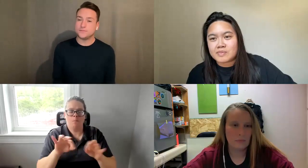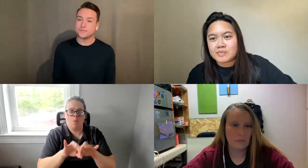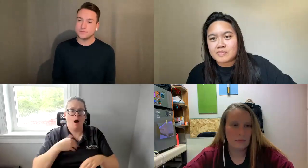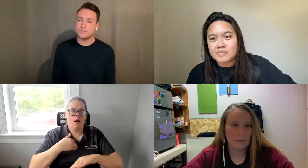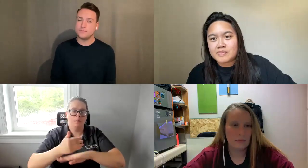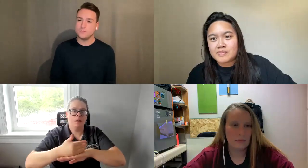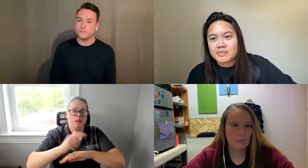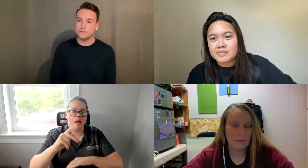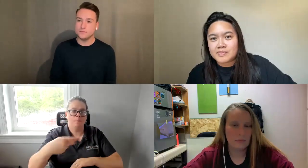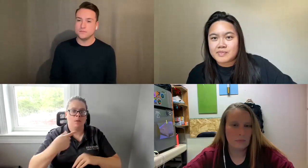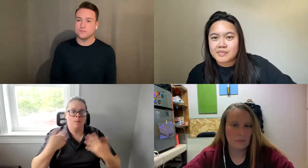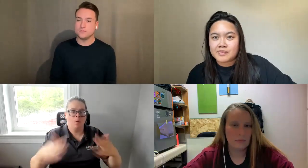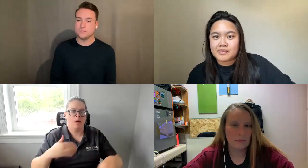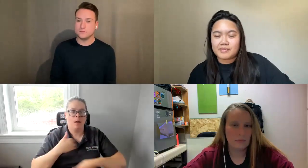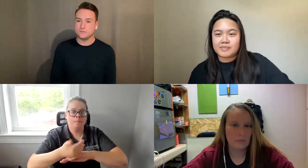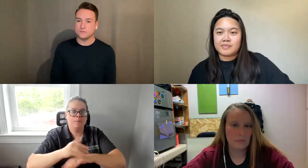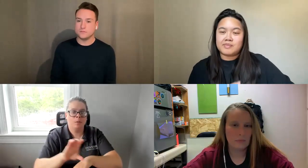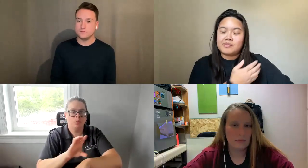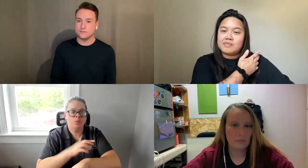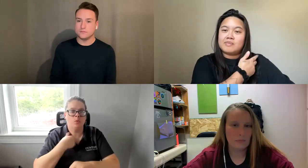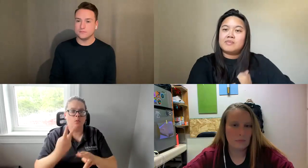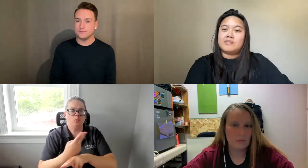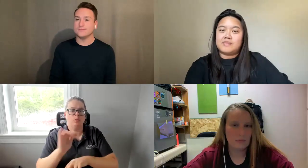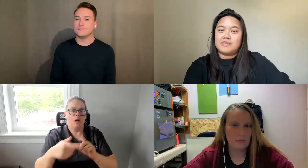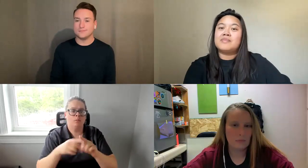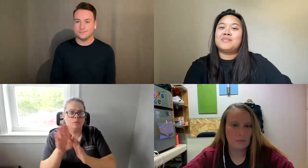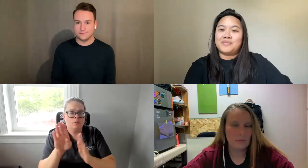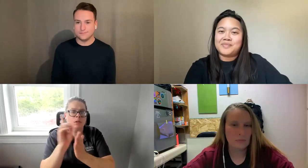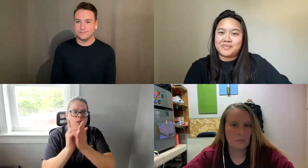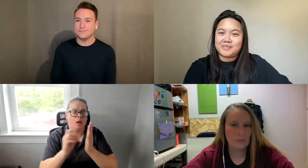easier for me because as a startup I just worked with my laptop which I already had,